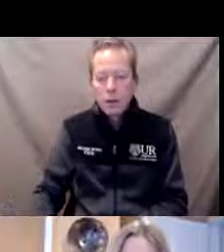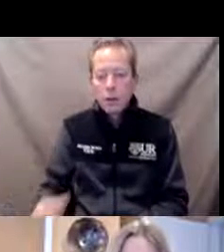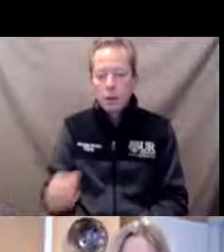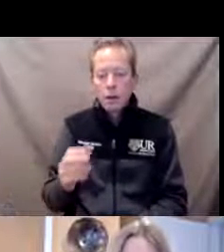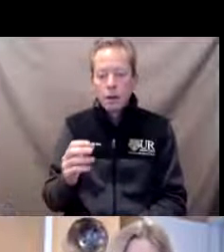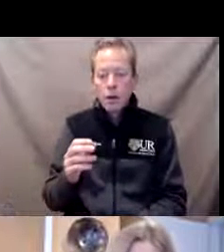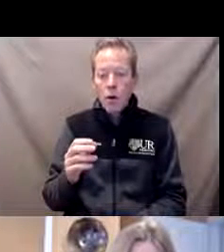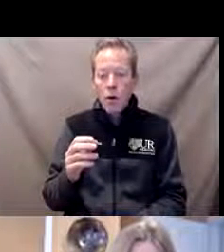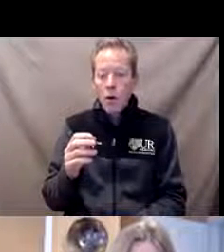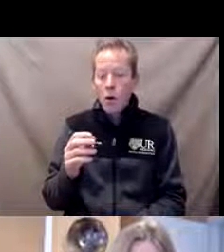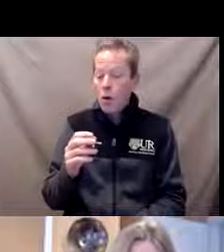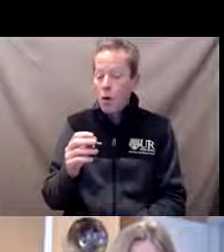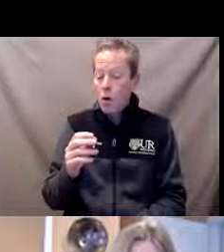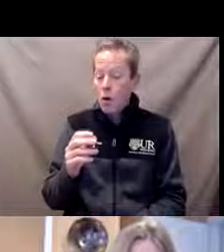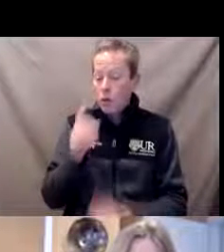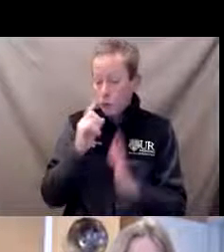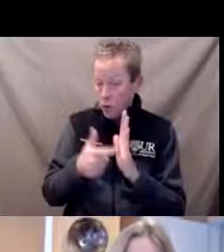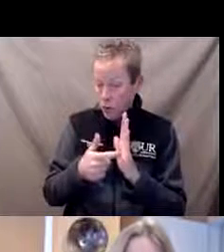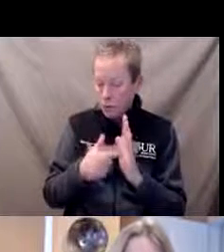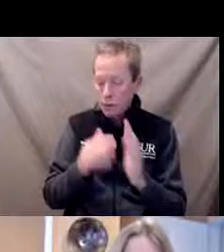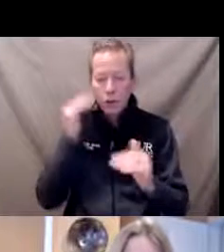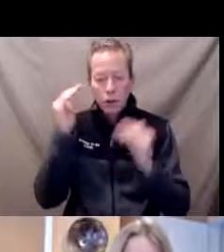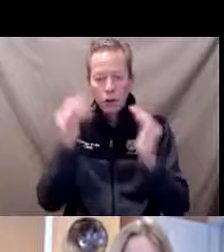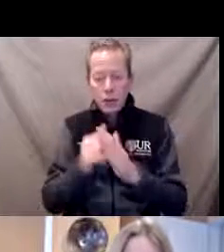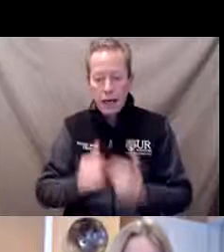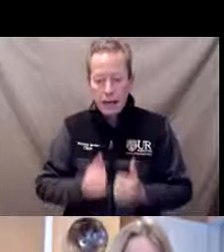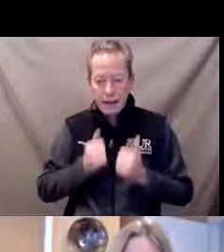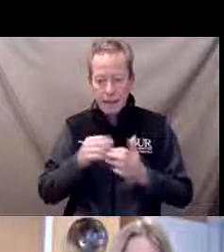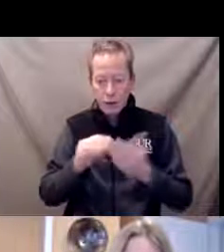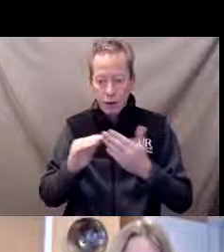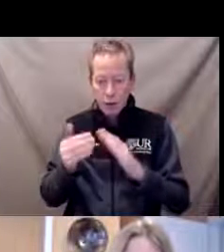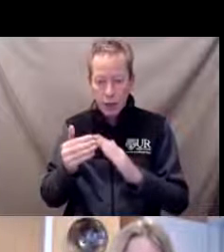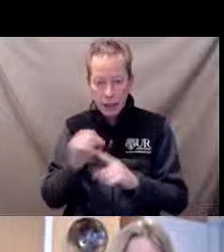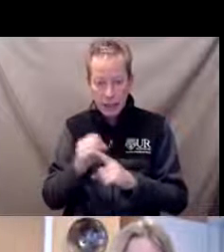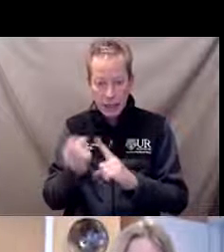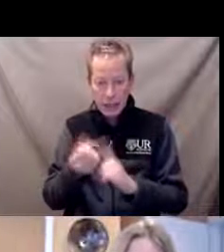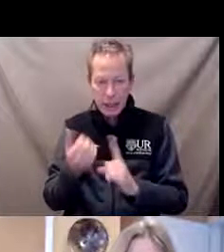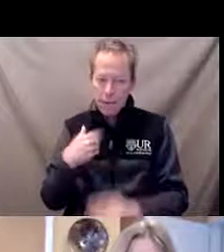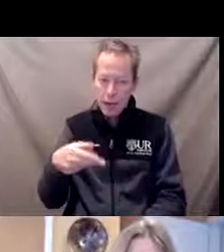One thing to note is that adults that live in community settings have the highest cardiovascular